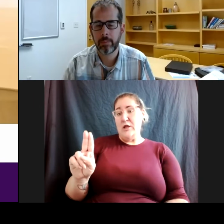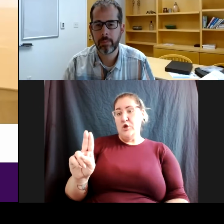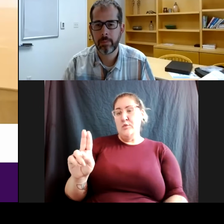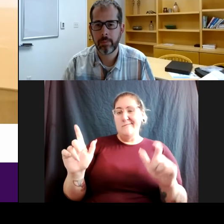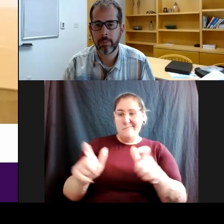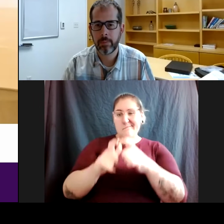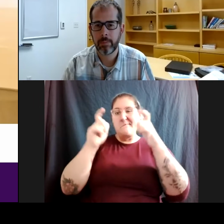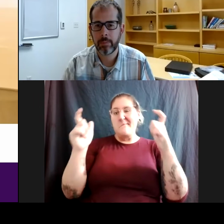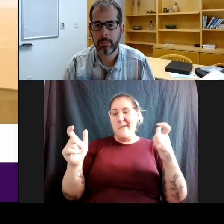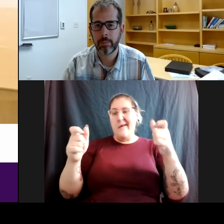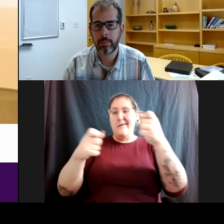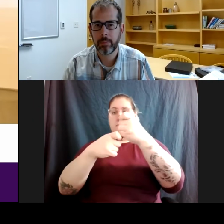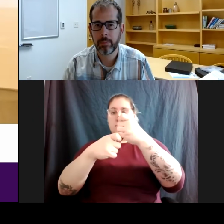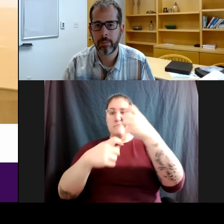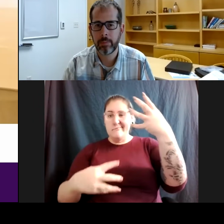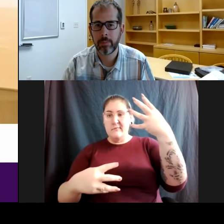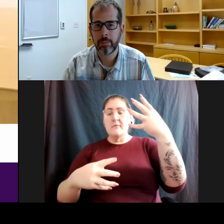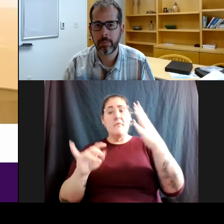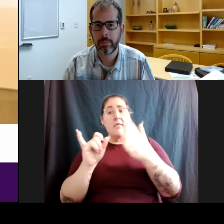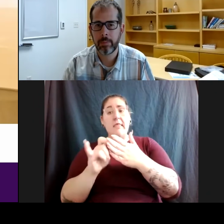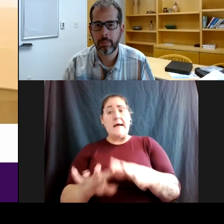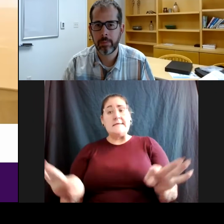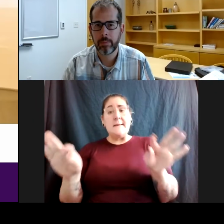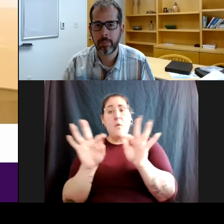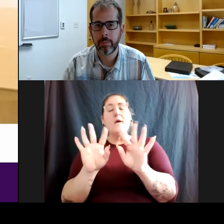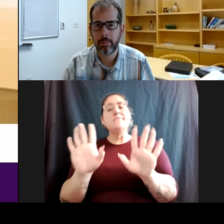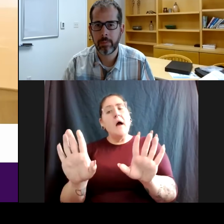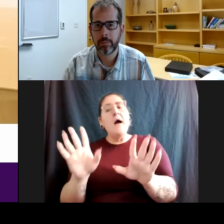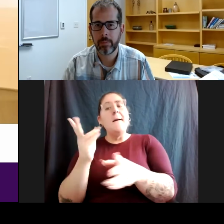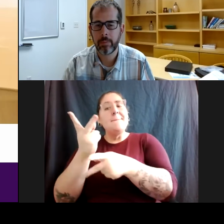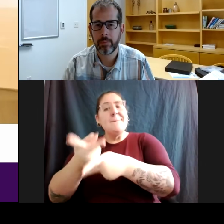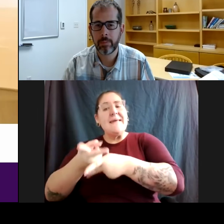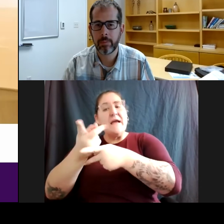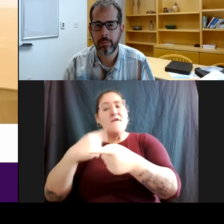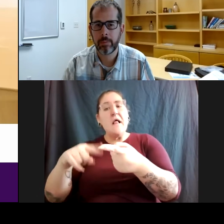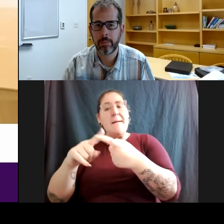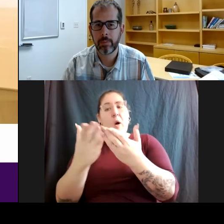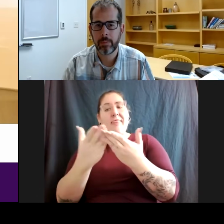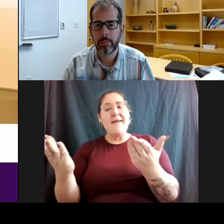so much now. But be careful about content that takes over the whole screen. And you cannot